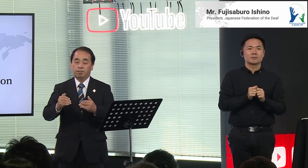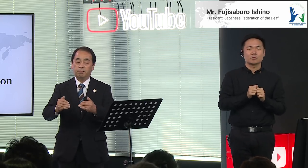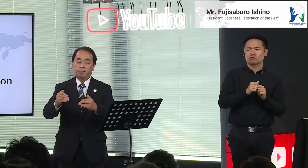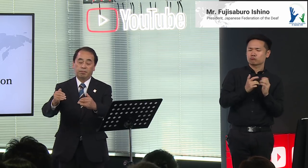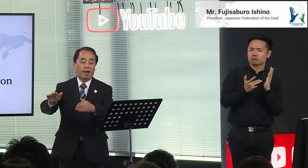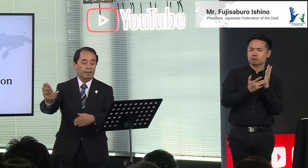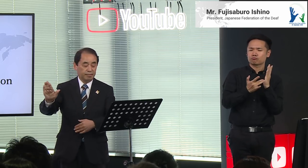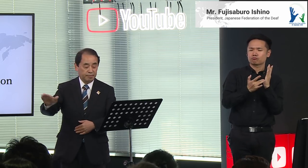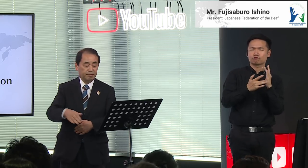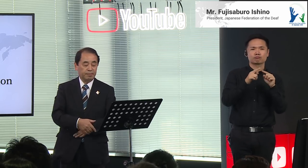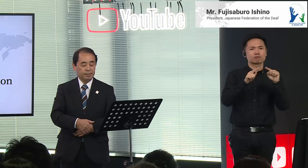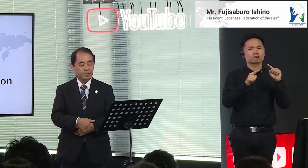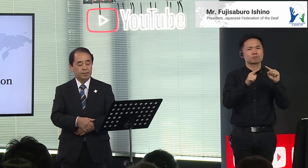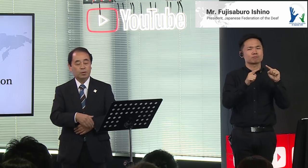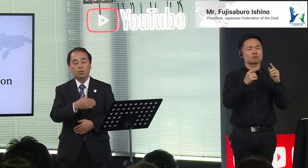In two years, in 2020, Olympic and